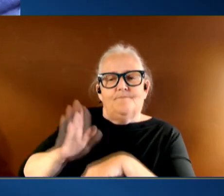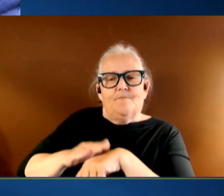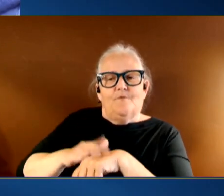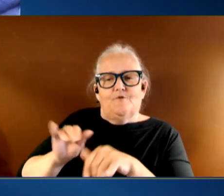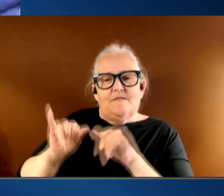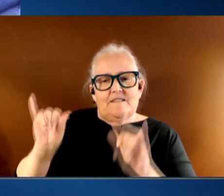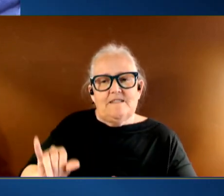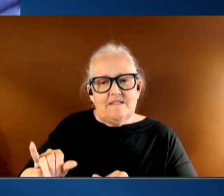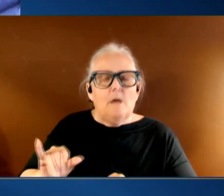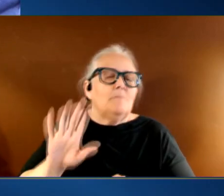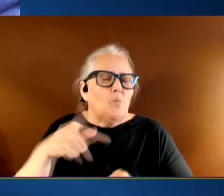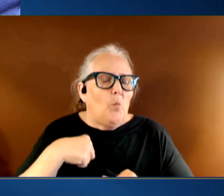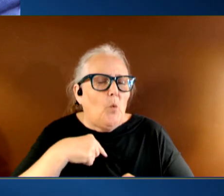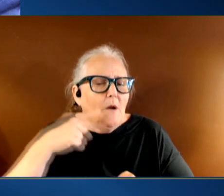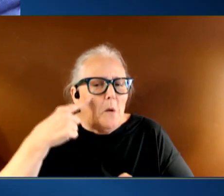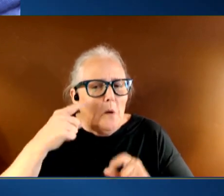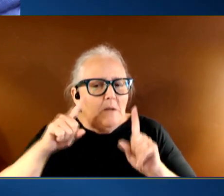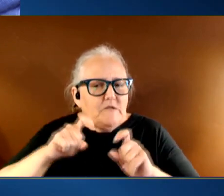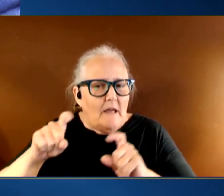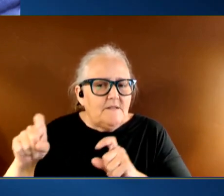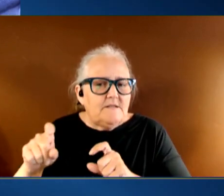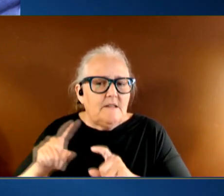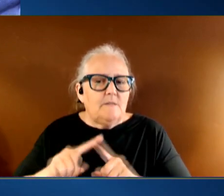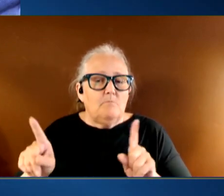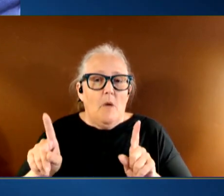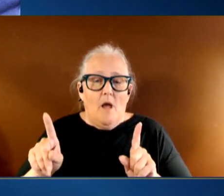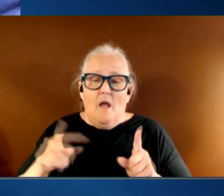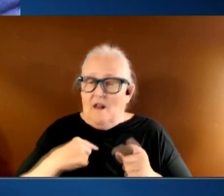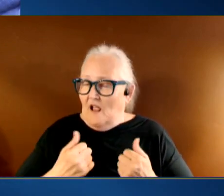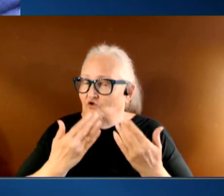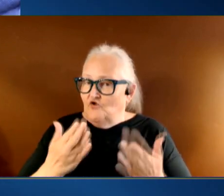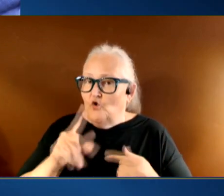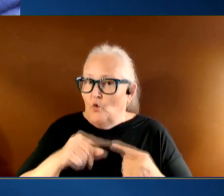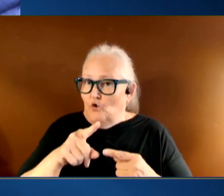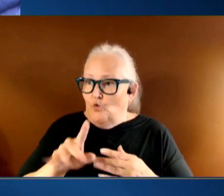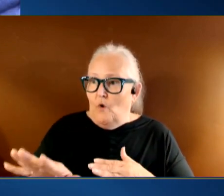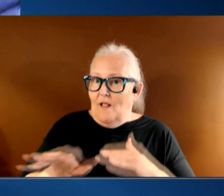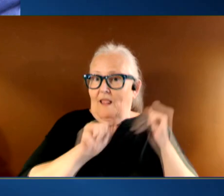But I mean, when you leave here -- as Mary Brown said, when you leave this place,